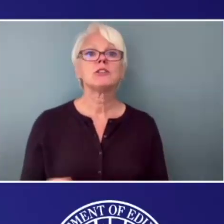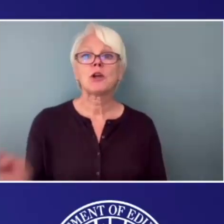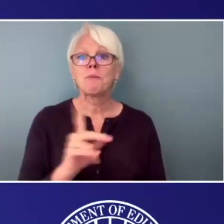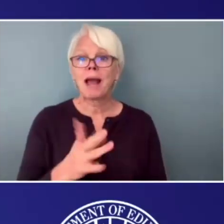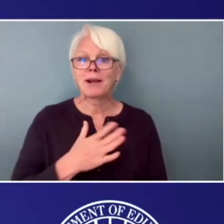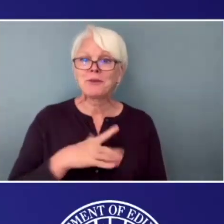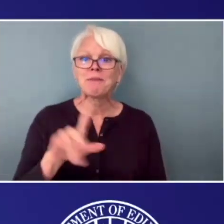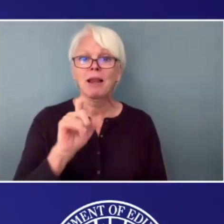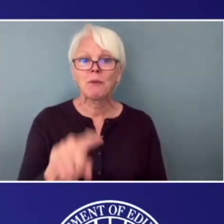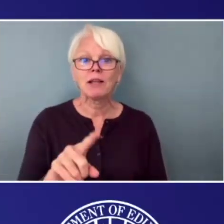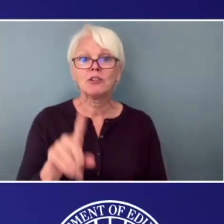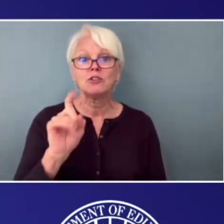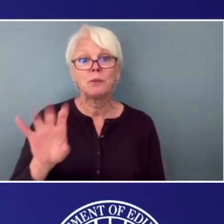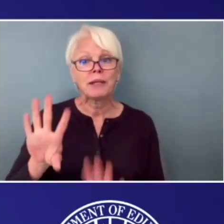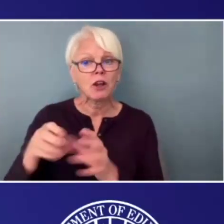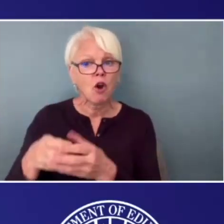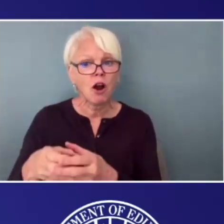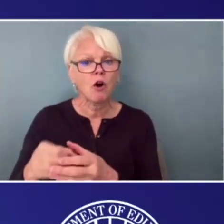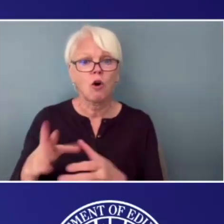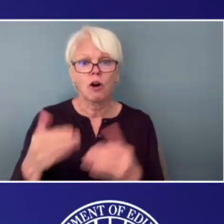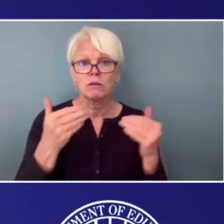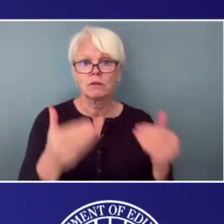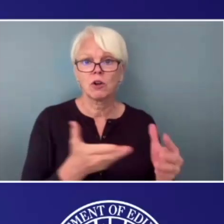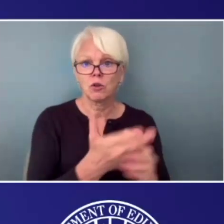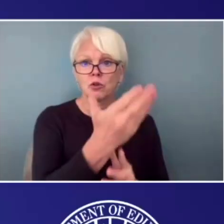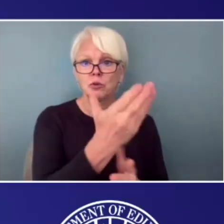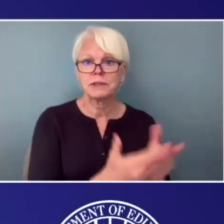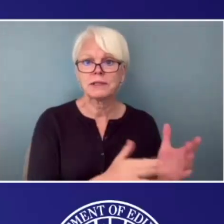Do we need a caucus, or are we going to start going through some regulatory text?